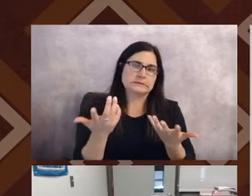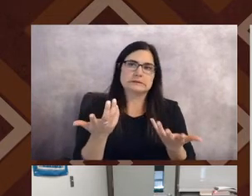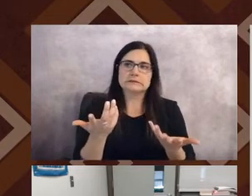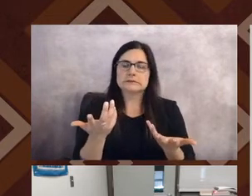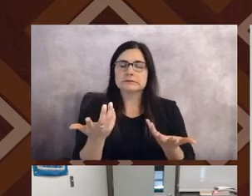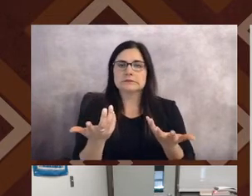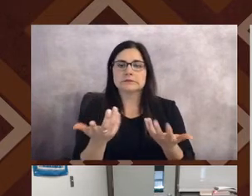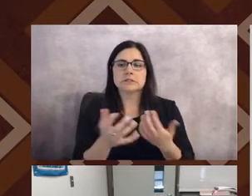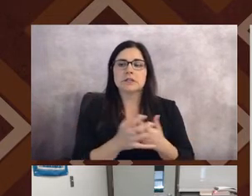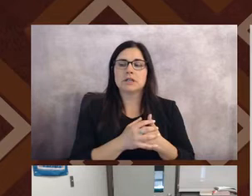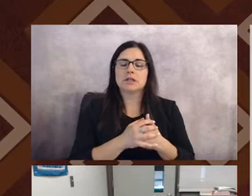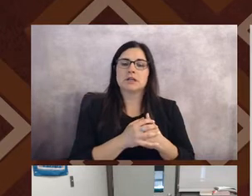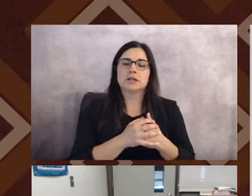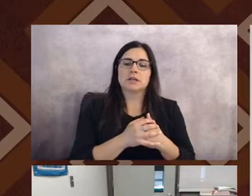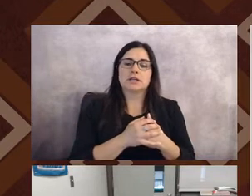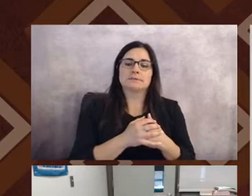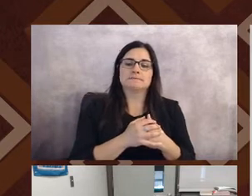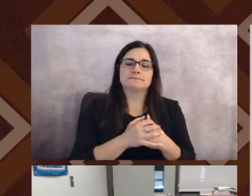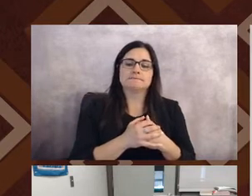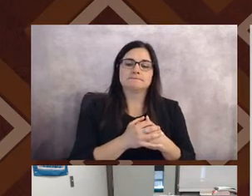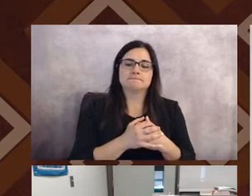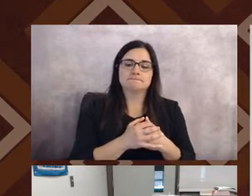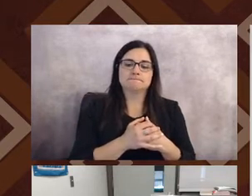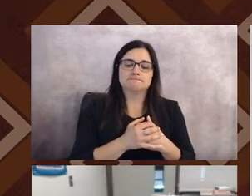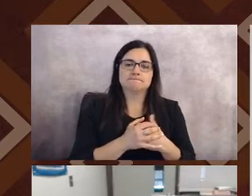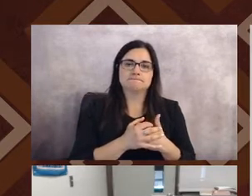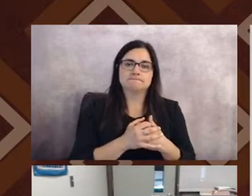And a lot of it